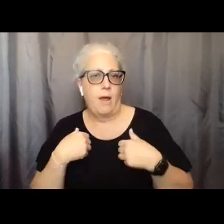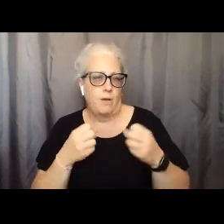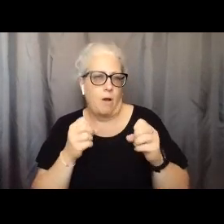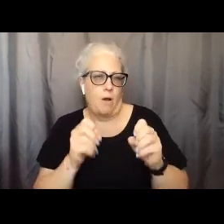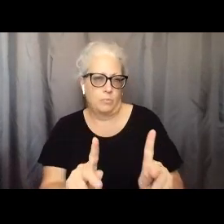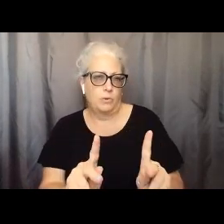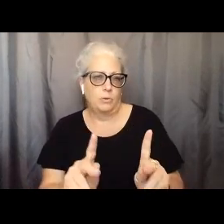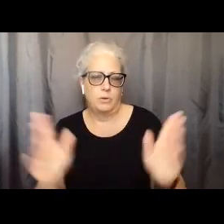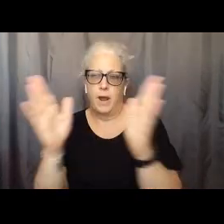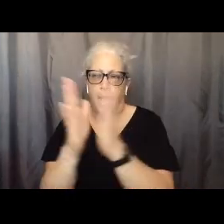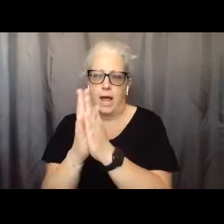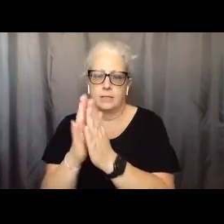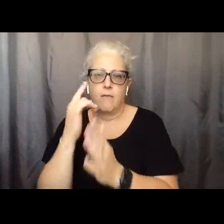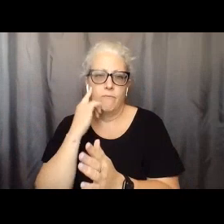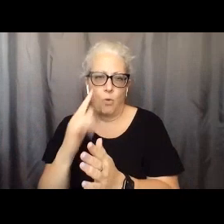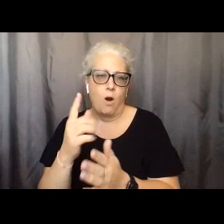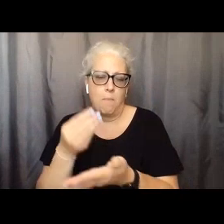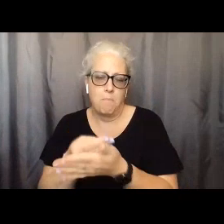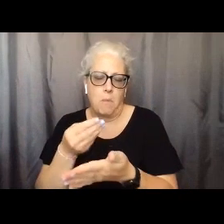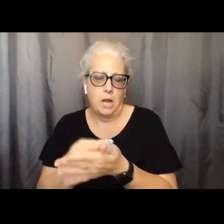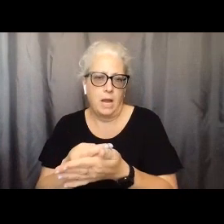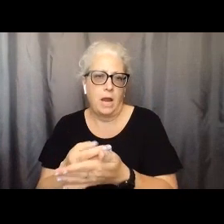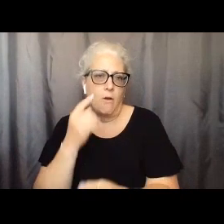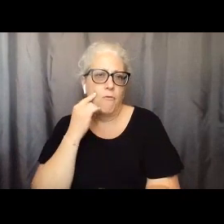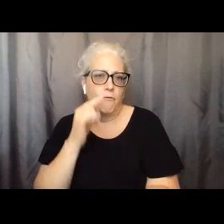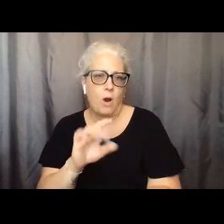like elevator modernizations or building a new building,